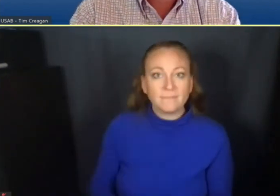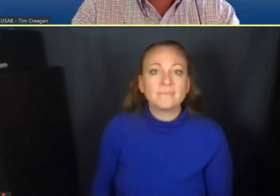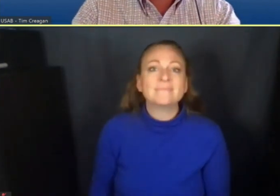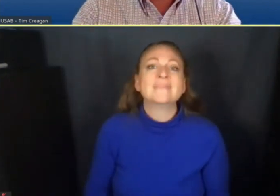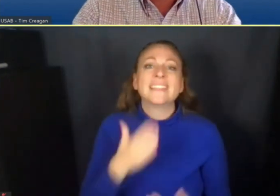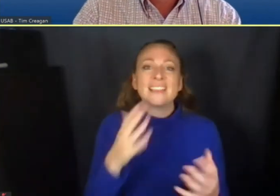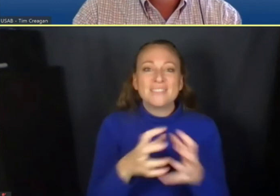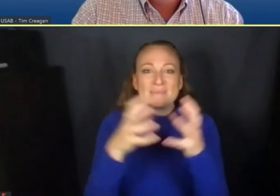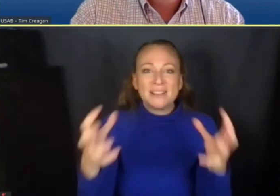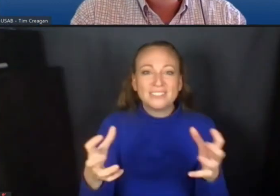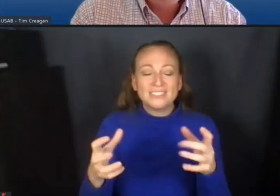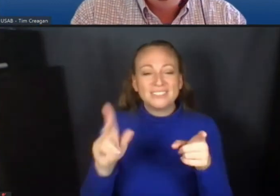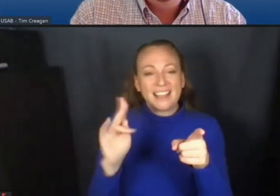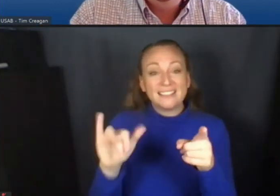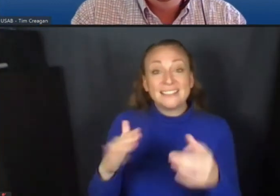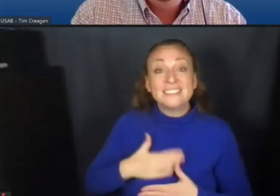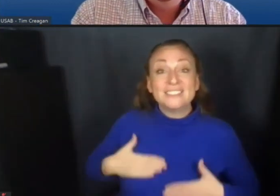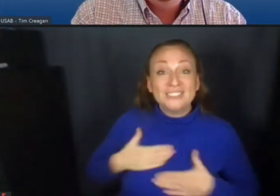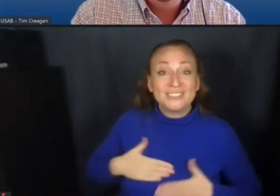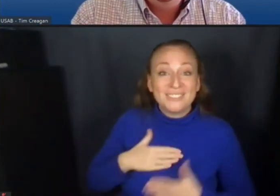Enjoy the rest of CSUN. Thank you very much.